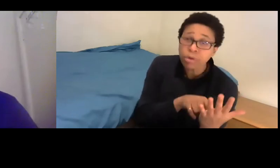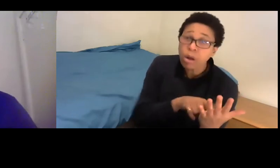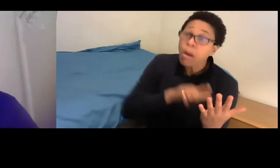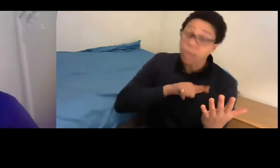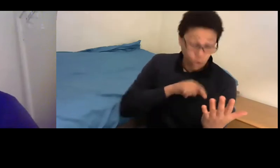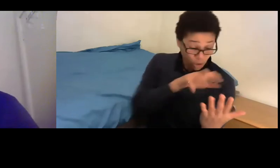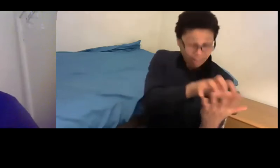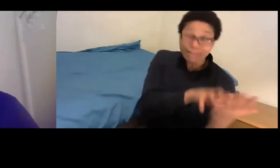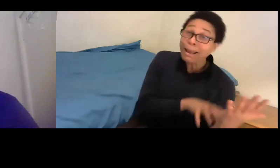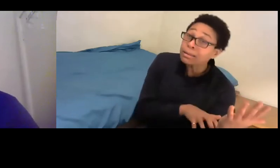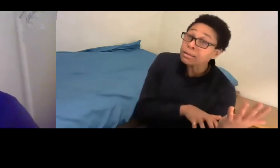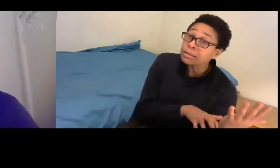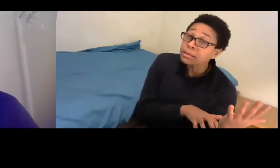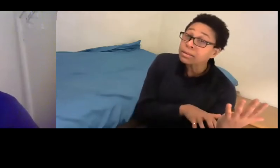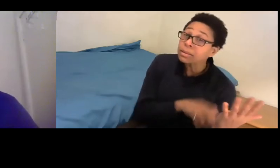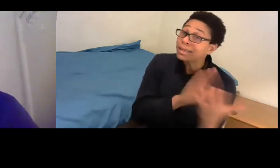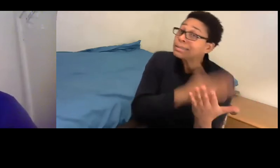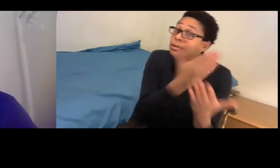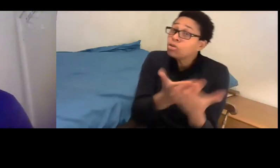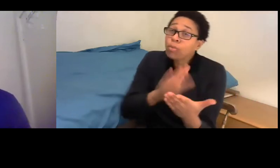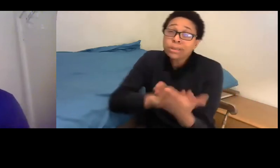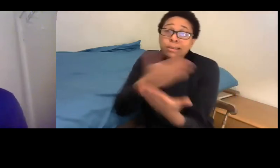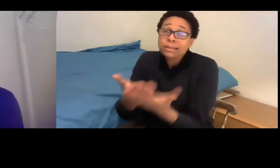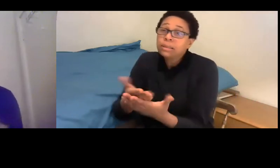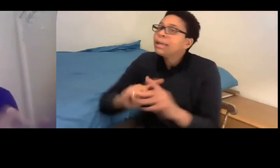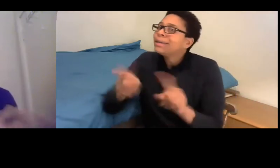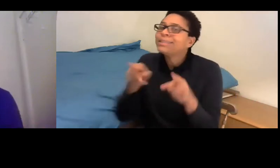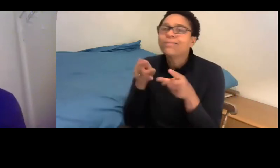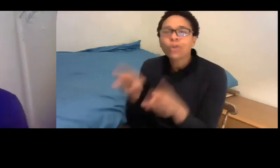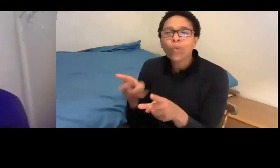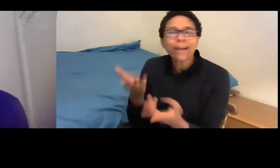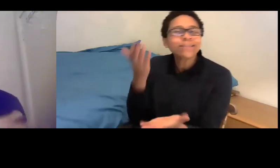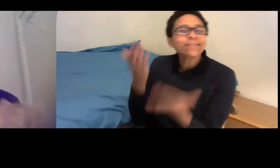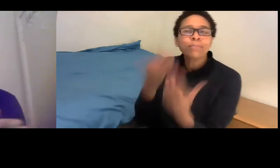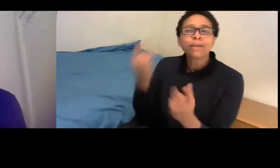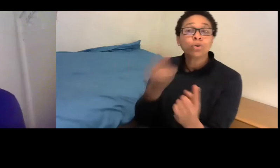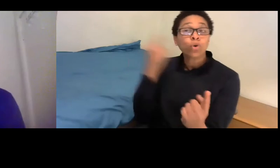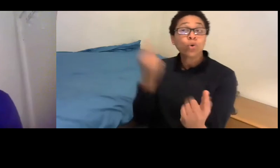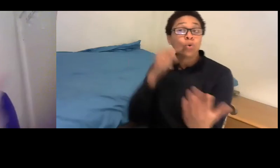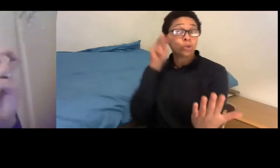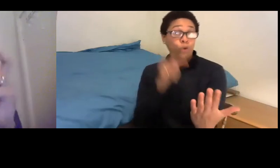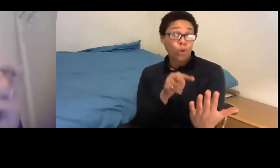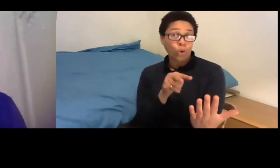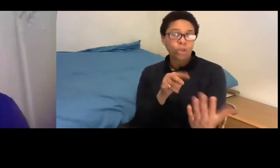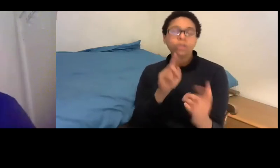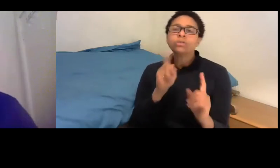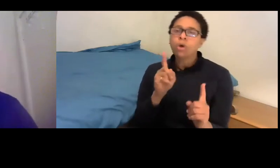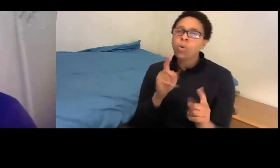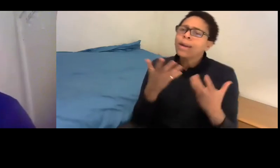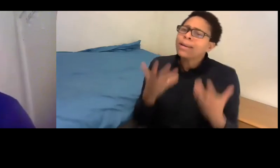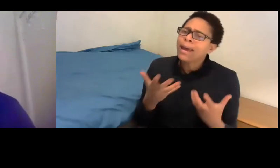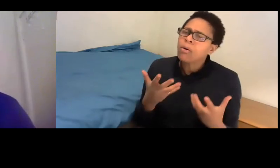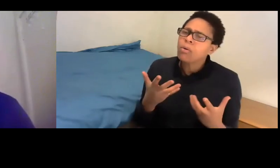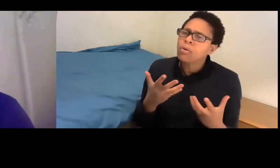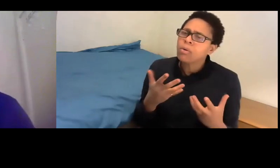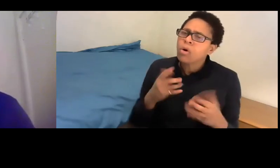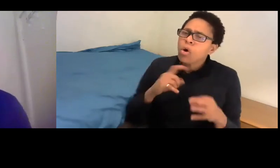different historical and social circumstances. So having said all that, what does the Quran say about homosexuality? It